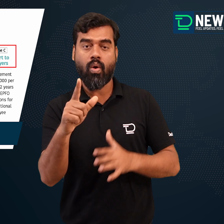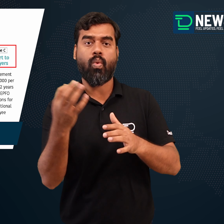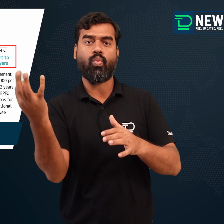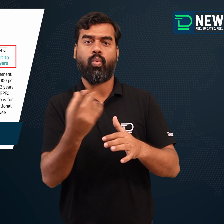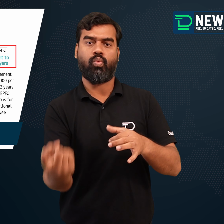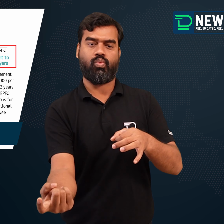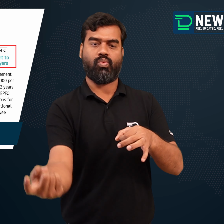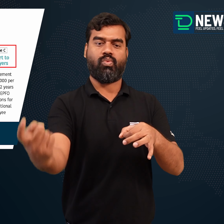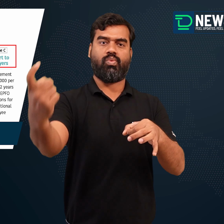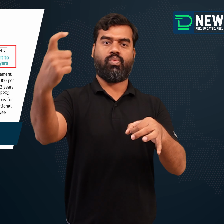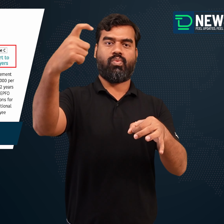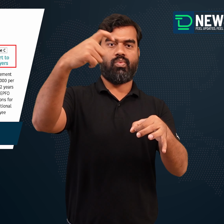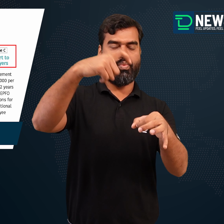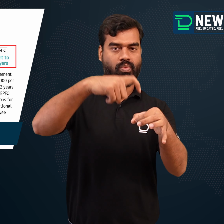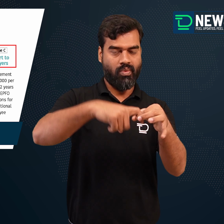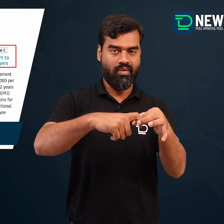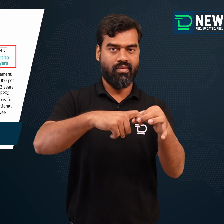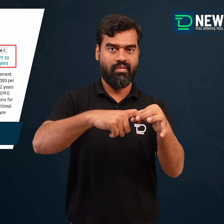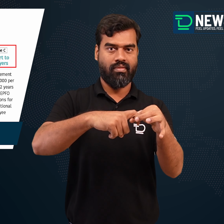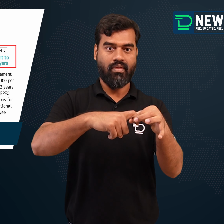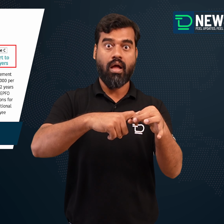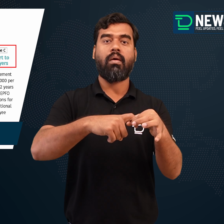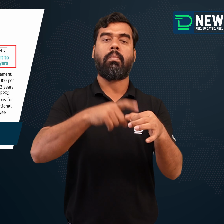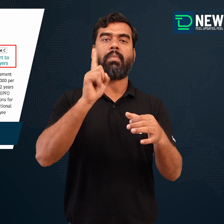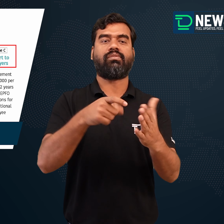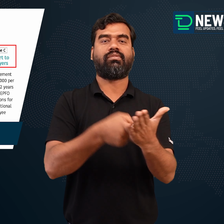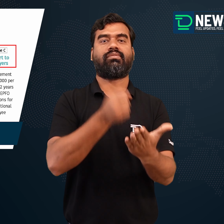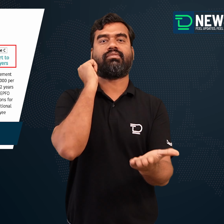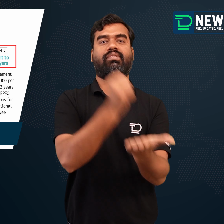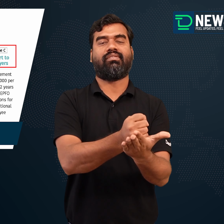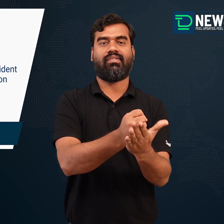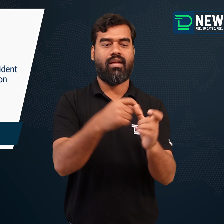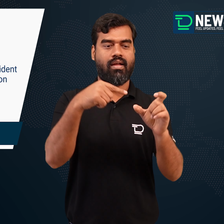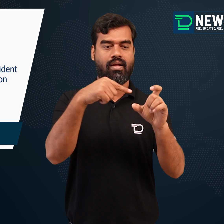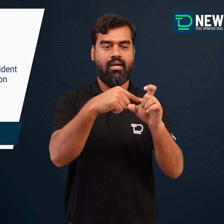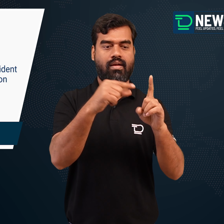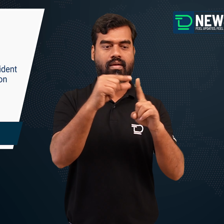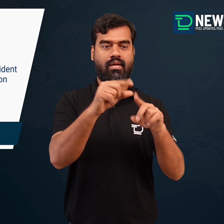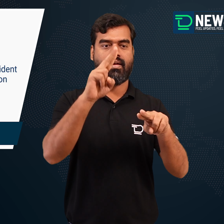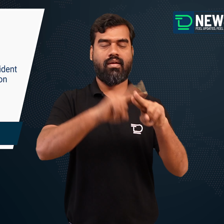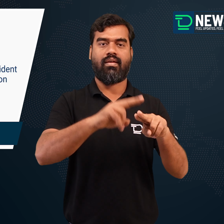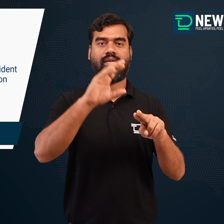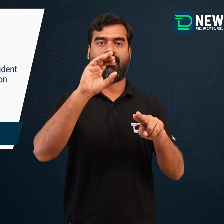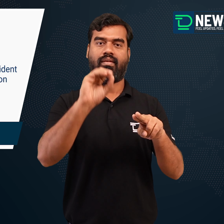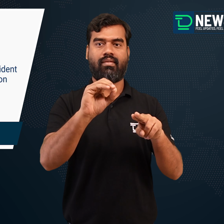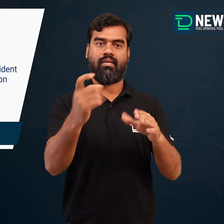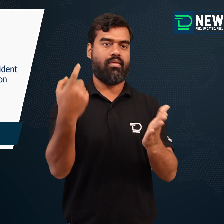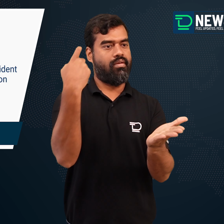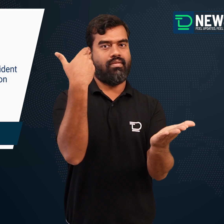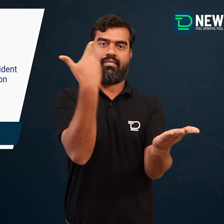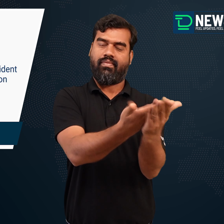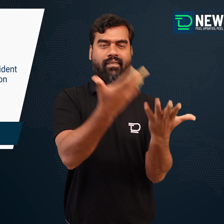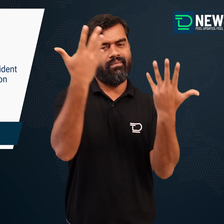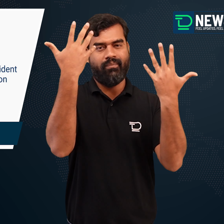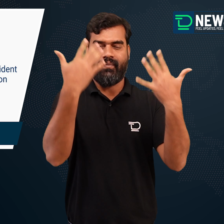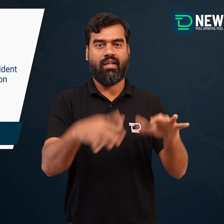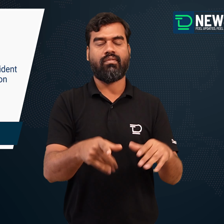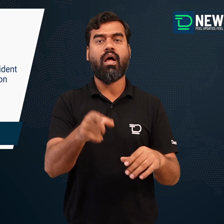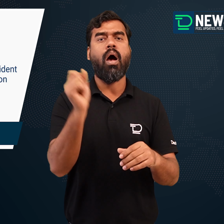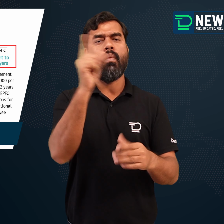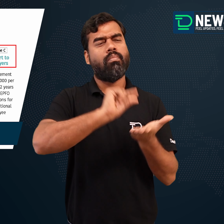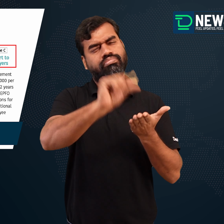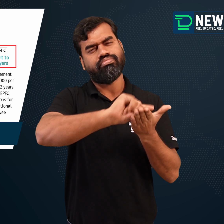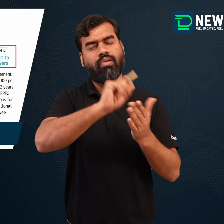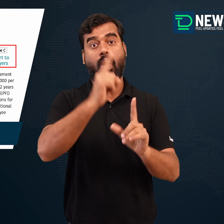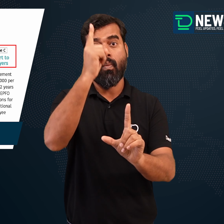The government will reimburse employers